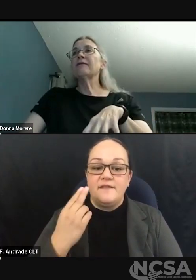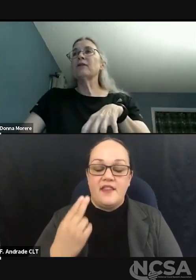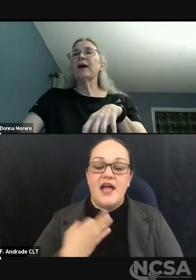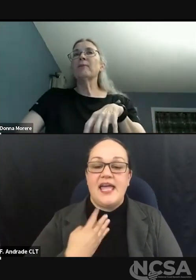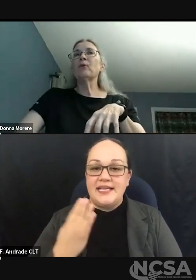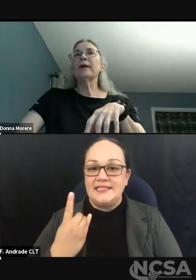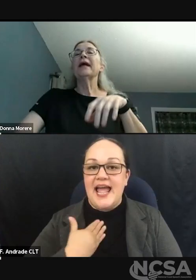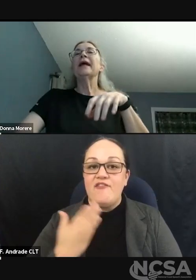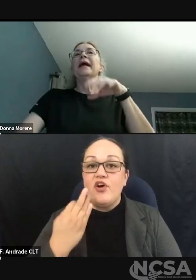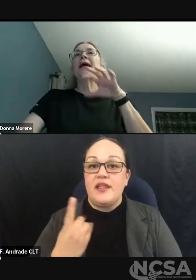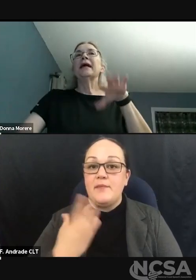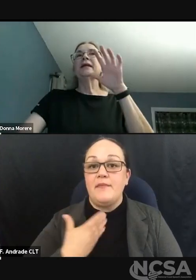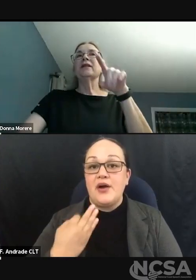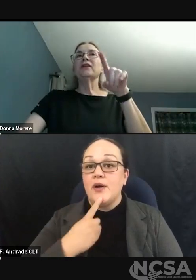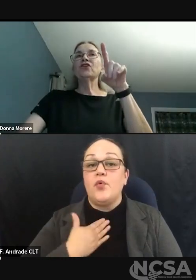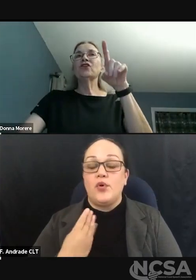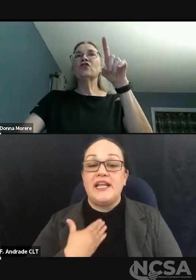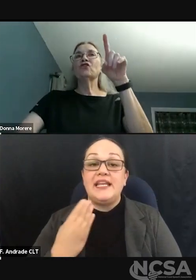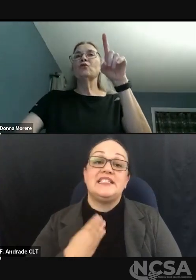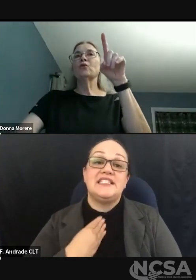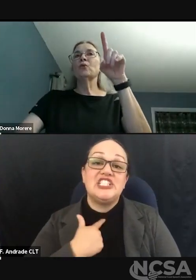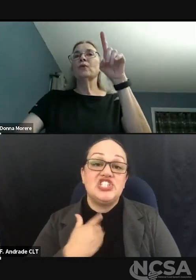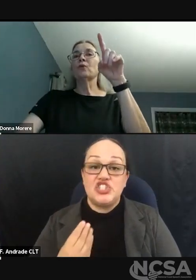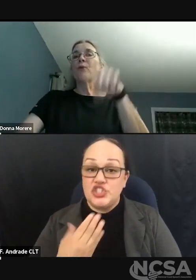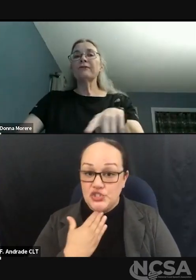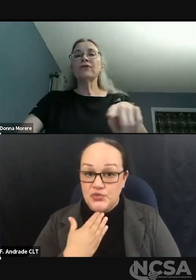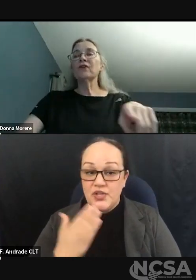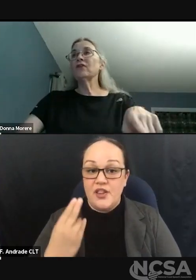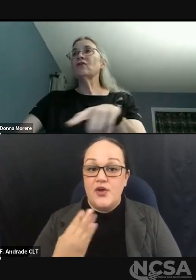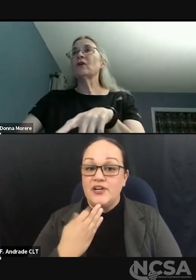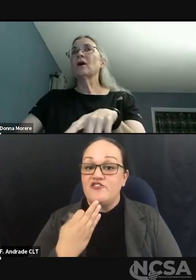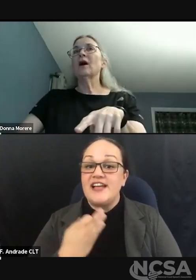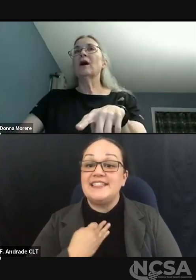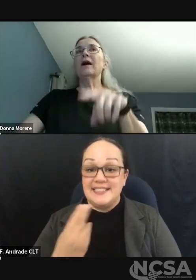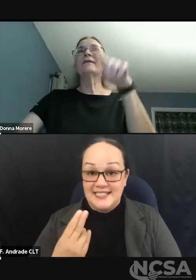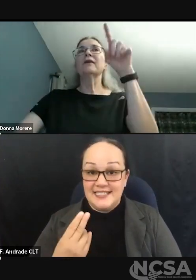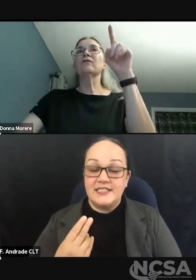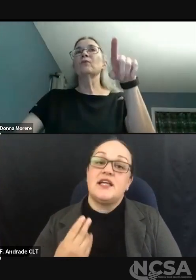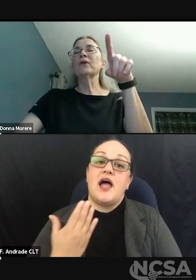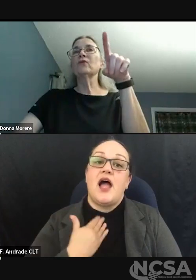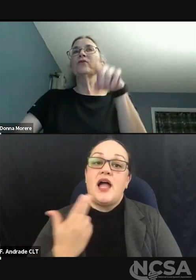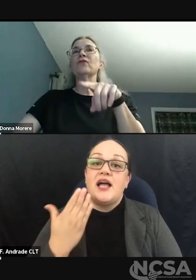for the powerpoint, and in addition to the references I've got some resources,